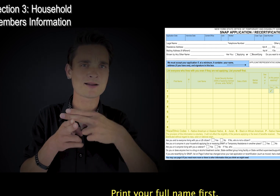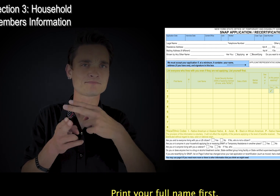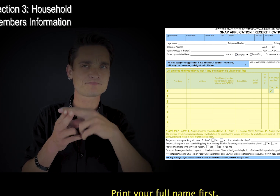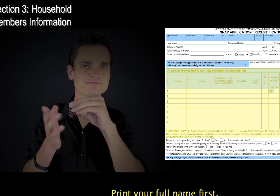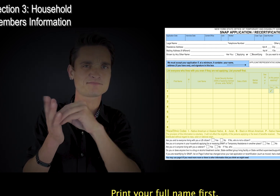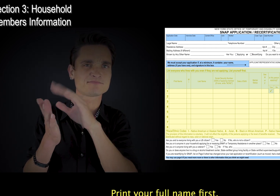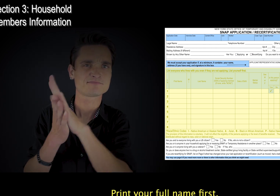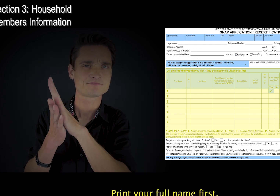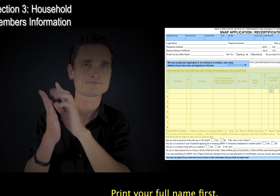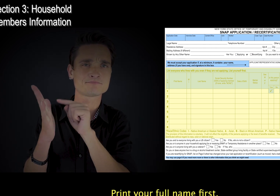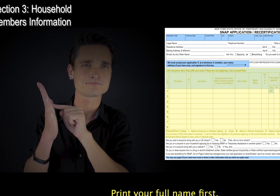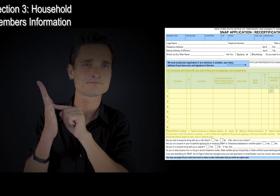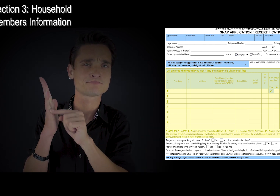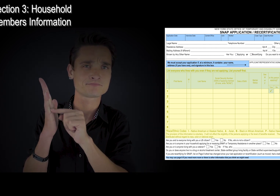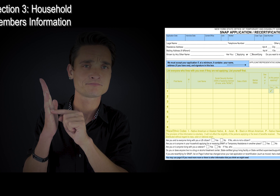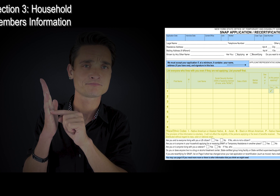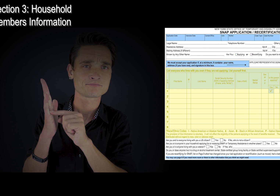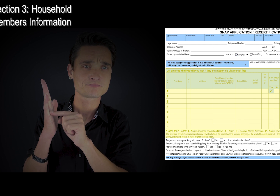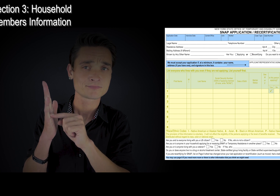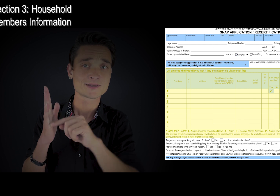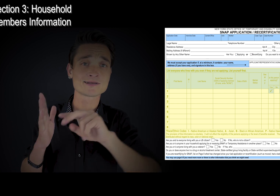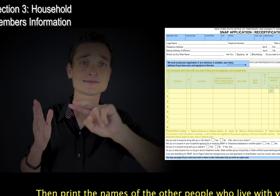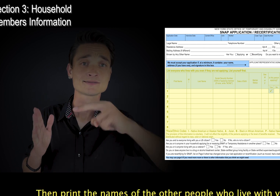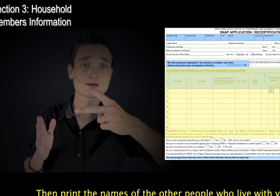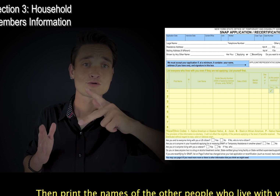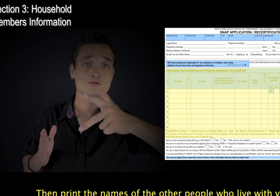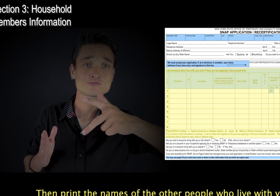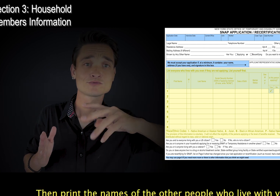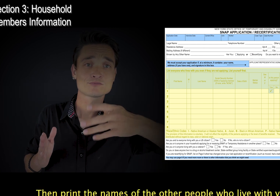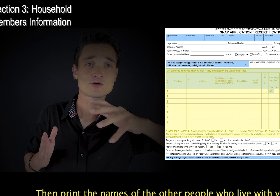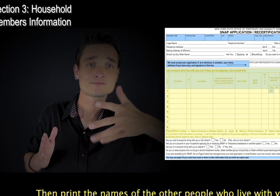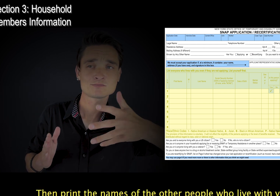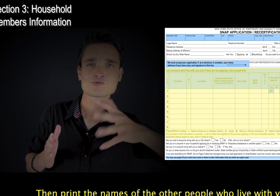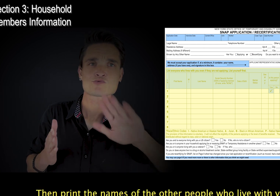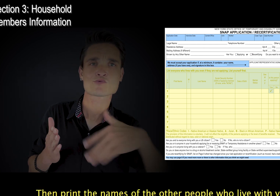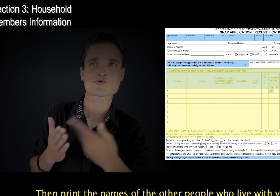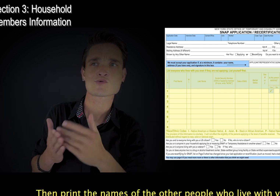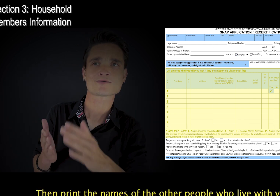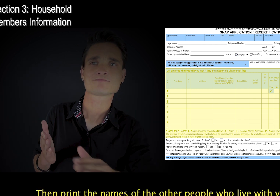Print your full name first. Then print the names of the other people who live with you.